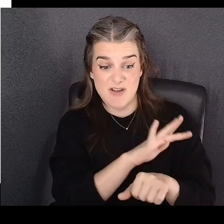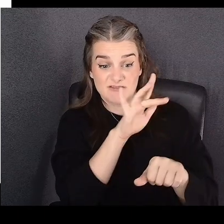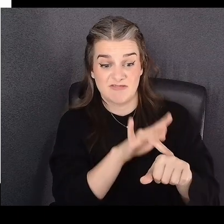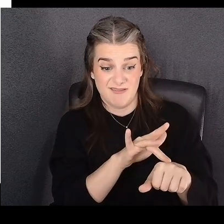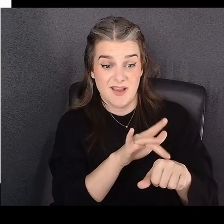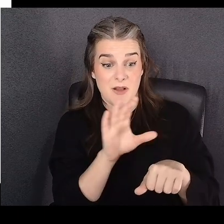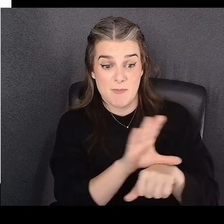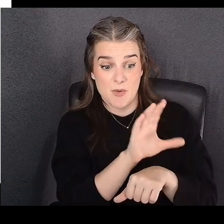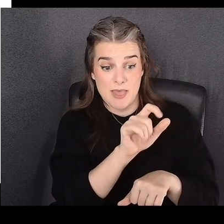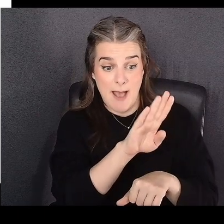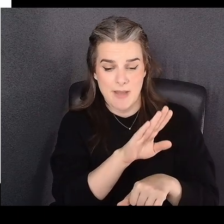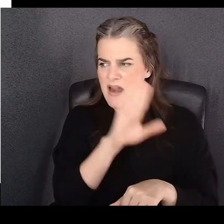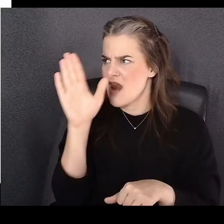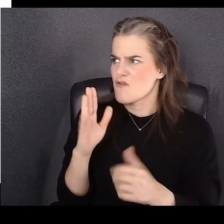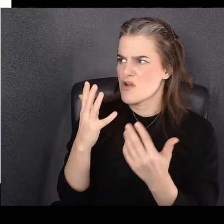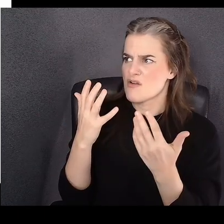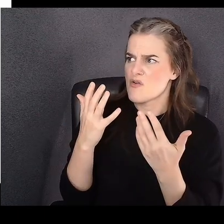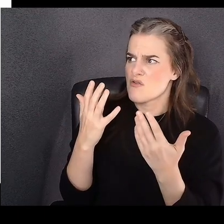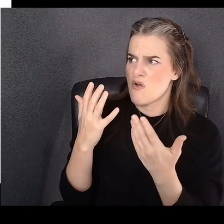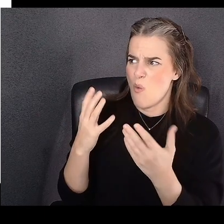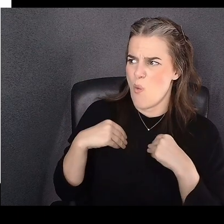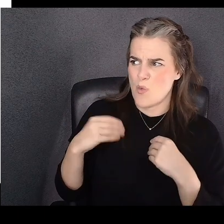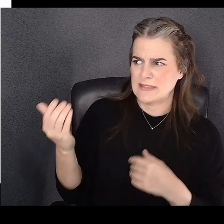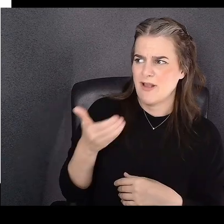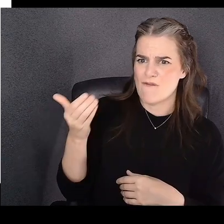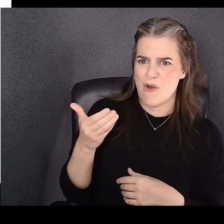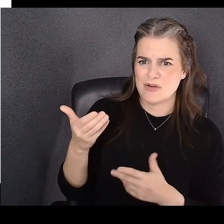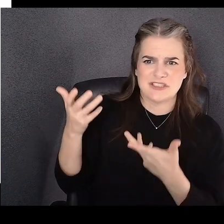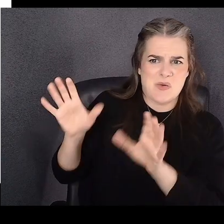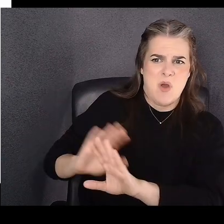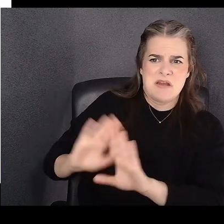to even own a cell phone. I mean, during COVID, we were able to, I think,